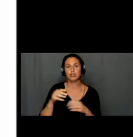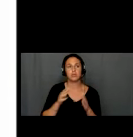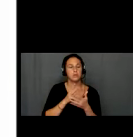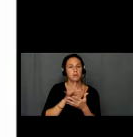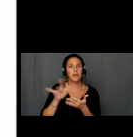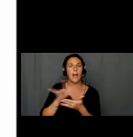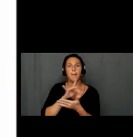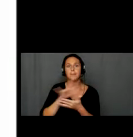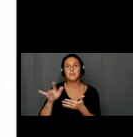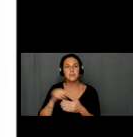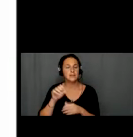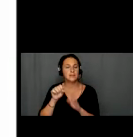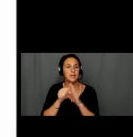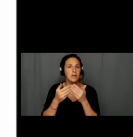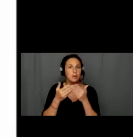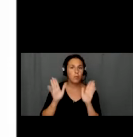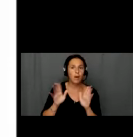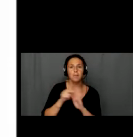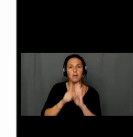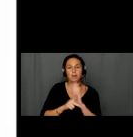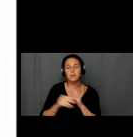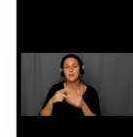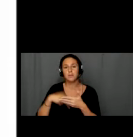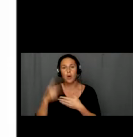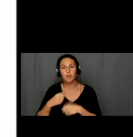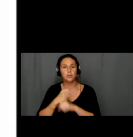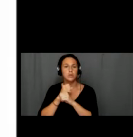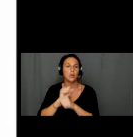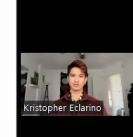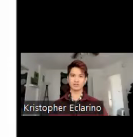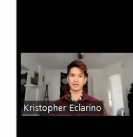and programs protecting worker health our research methodology included